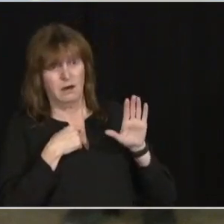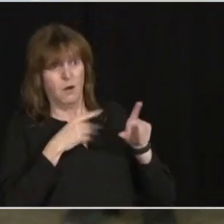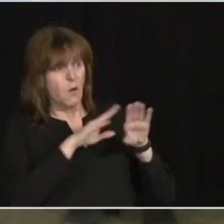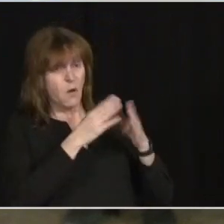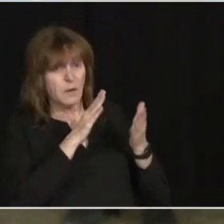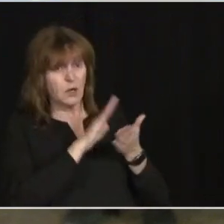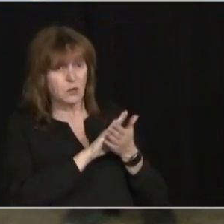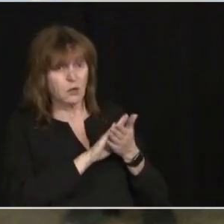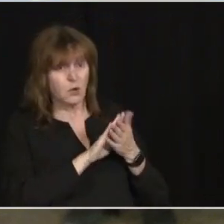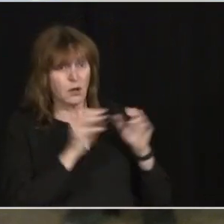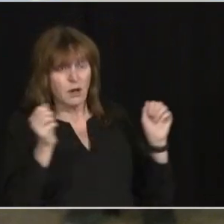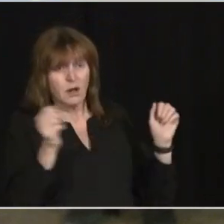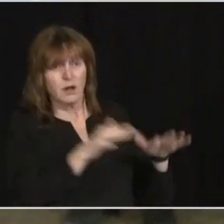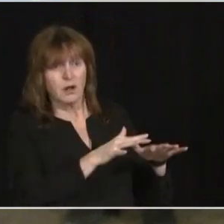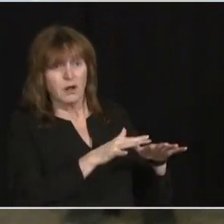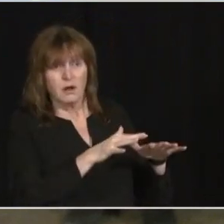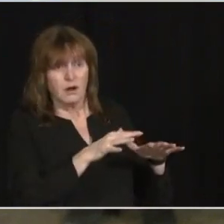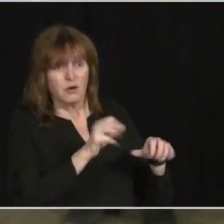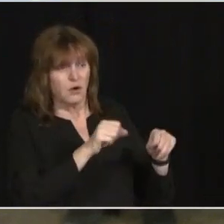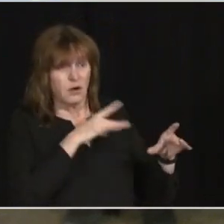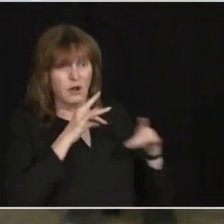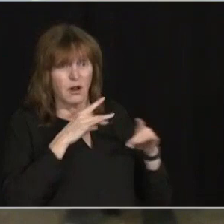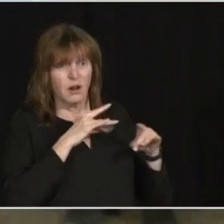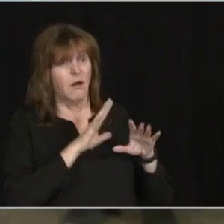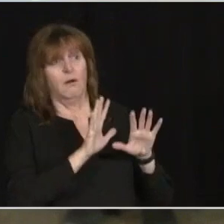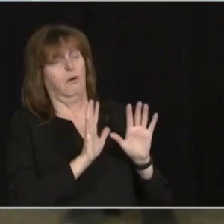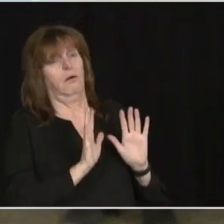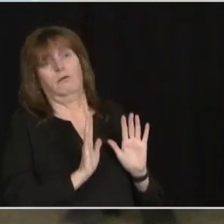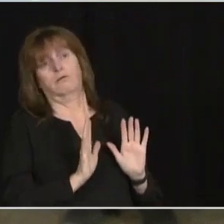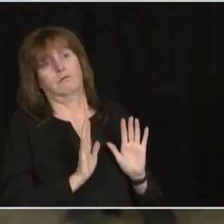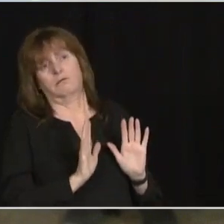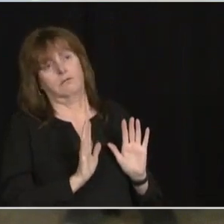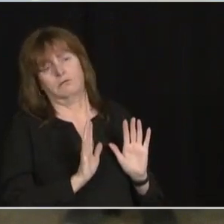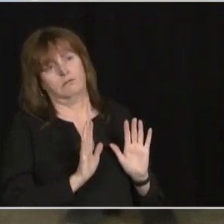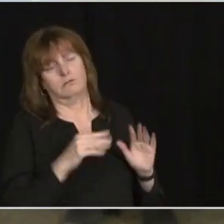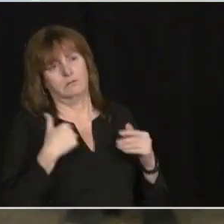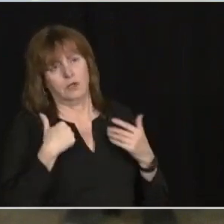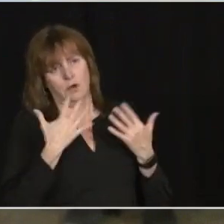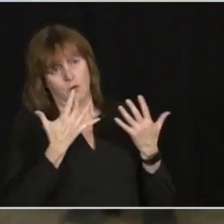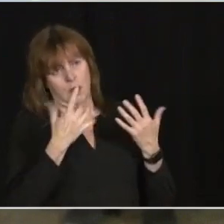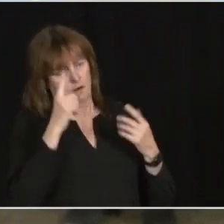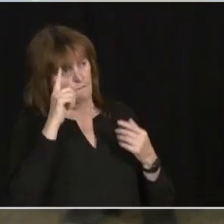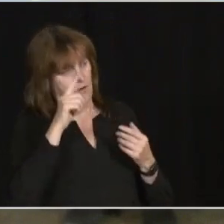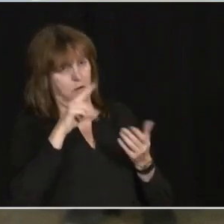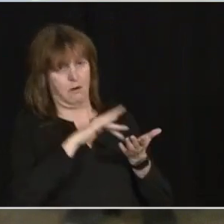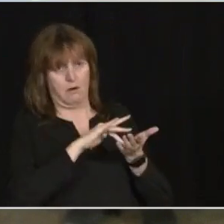green light from the Chief Medical Officer of Health and the Command Table. It's not worth it.